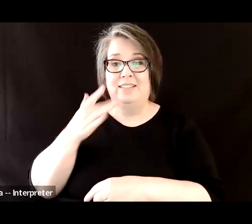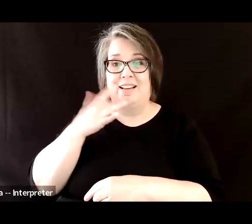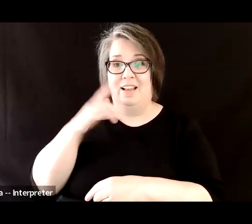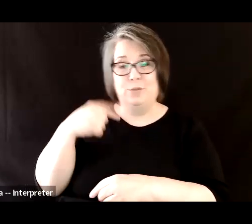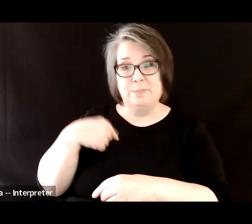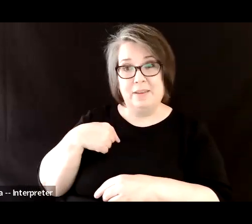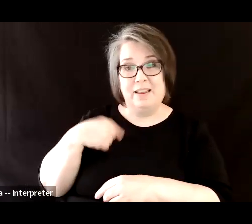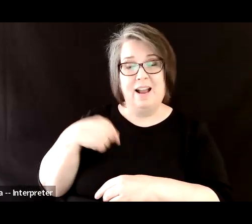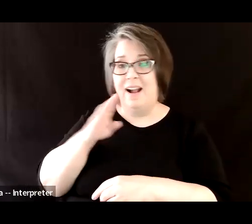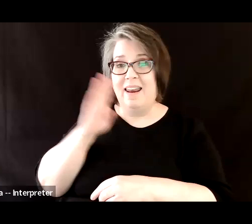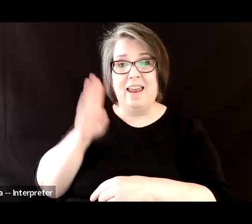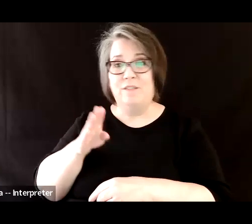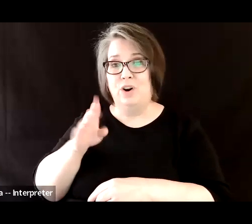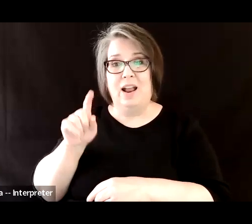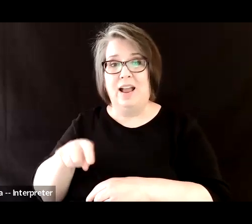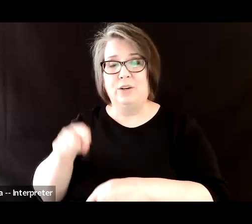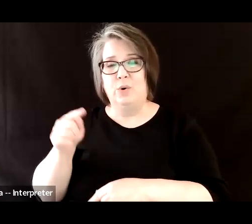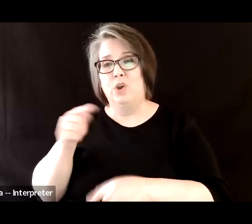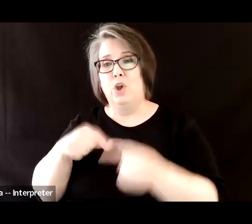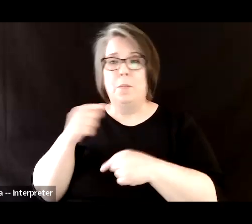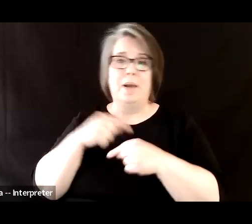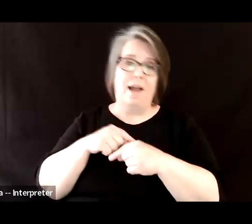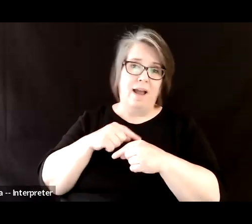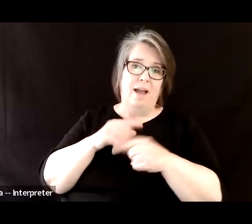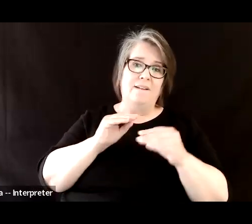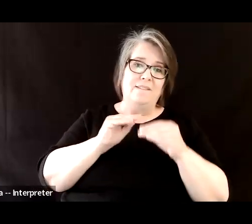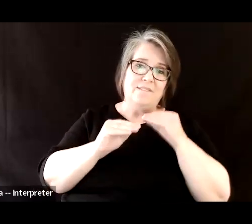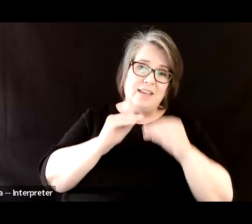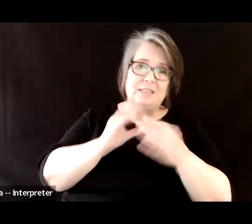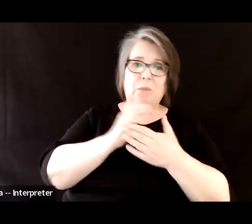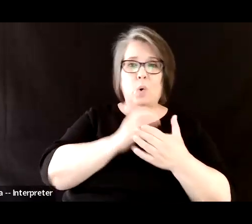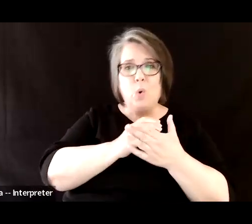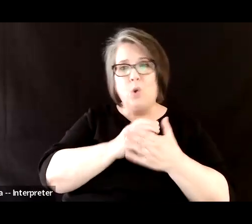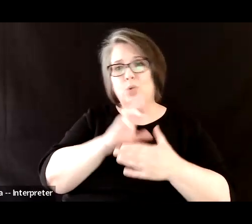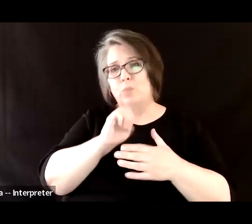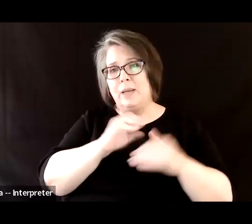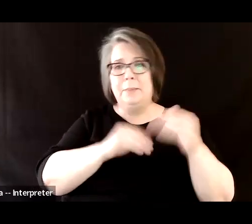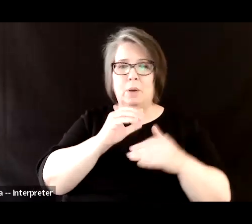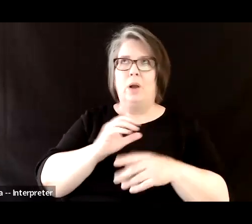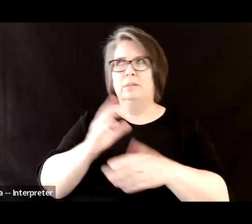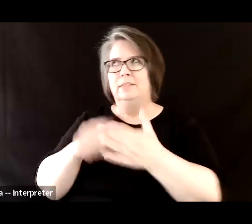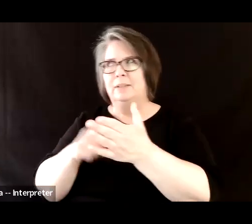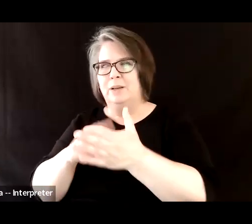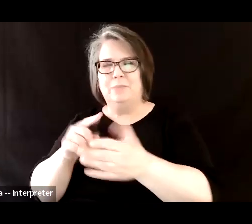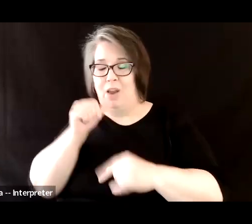I've never had to go backwards and tried to rebuild a course. There have been times but not a course I am working on.